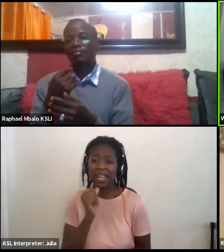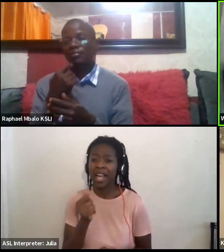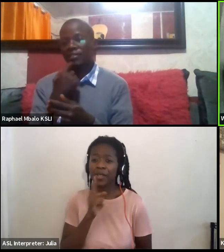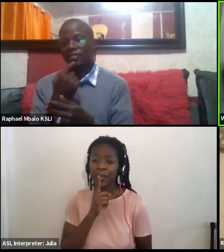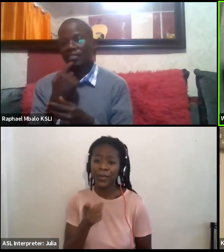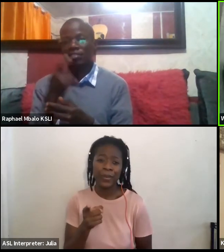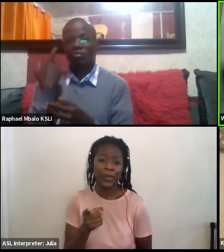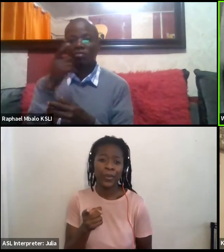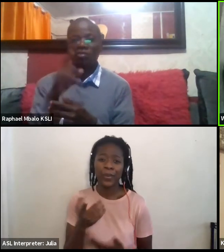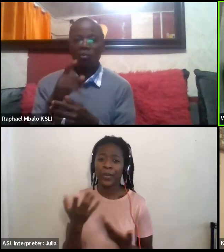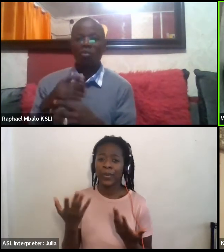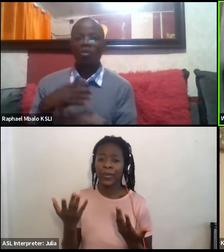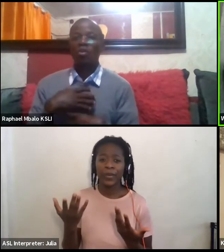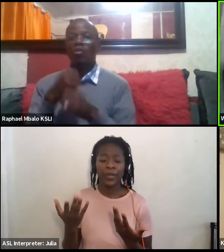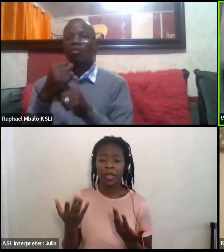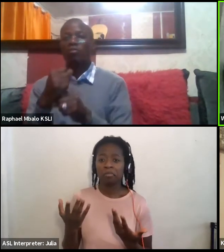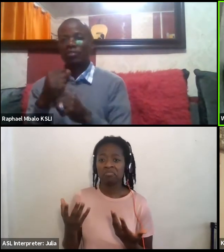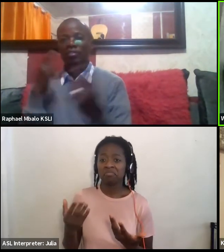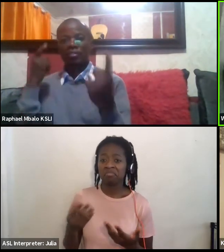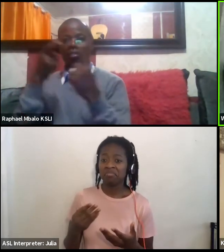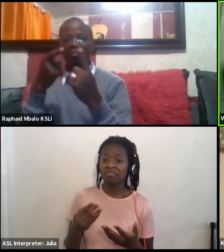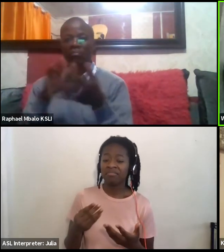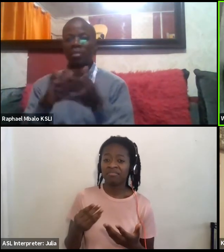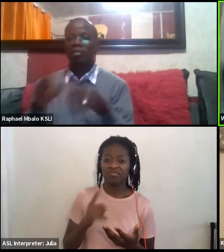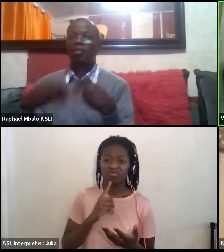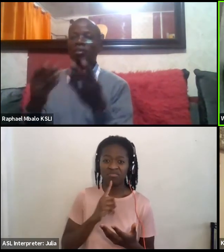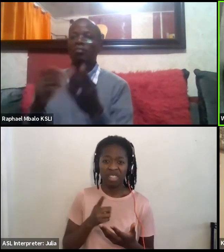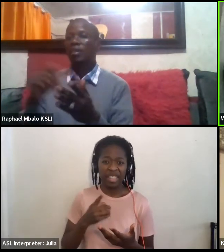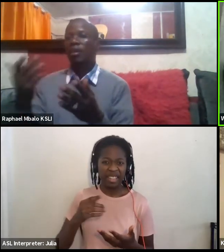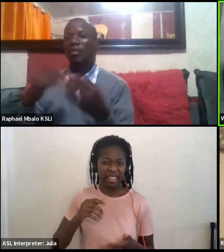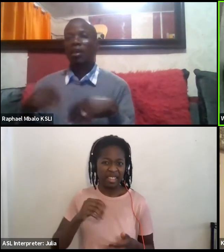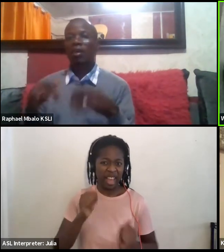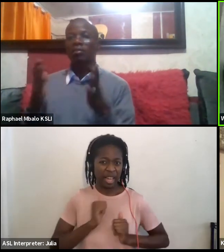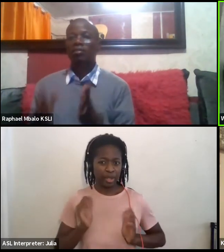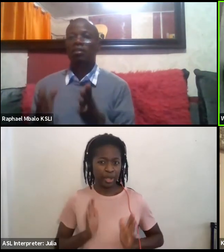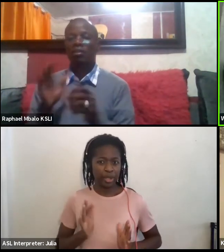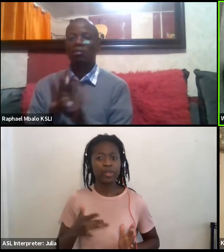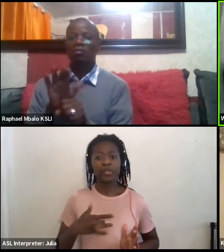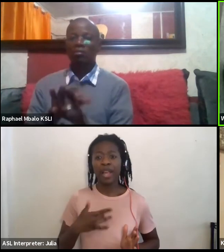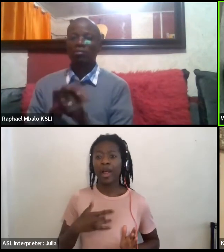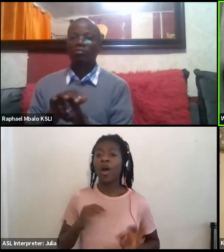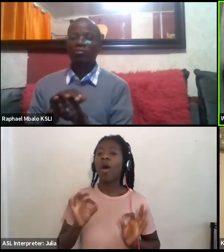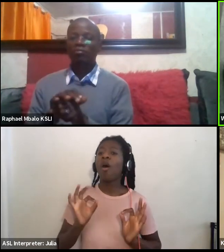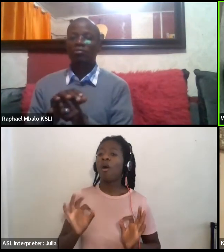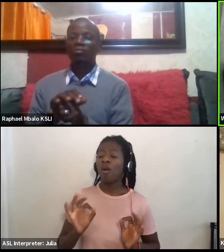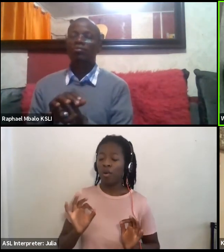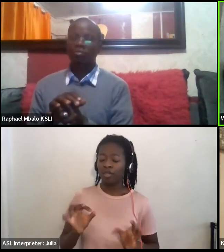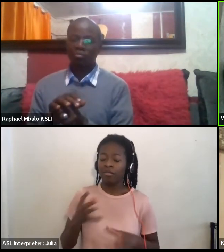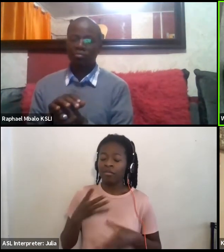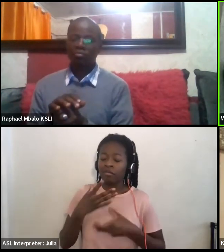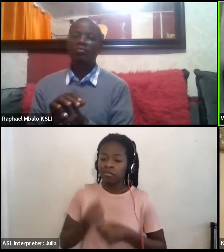it gives the other actors a lot of reassurance. But it's not easy also having the writers in the room